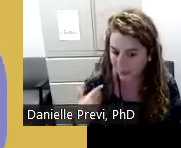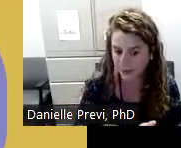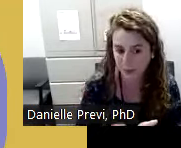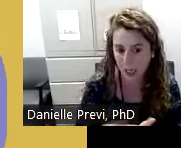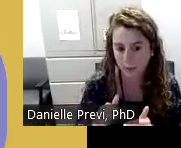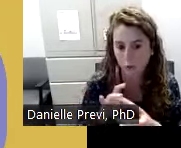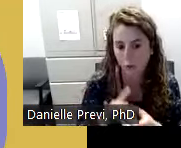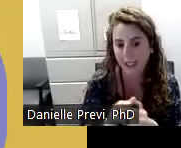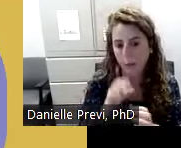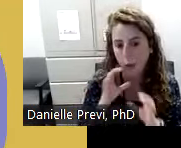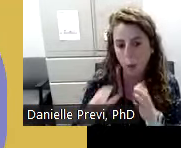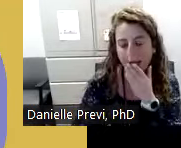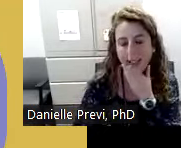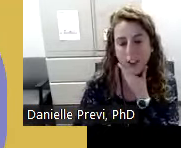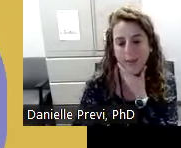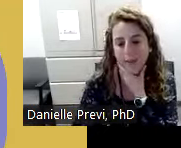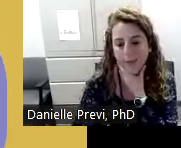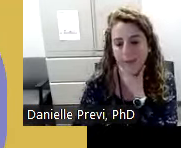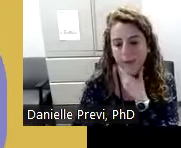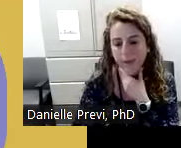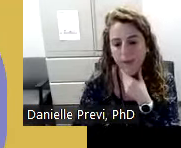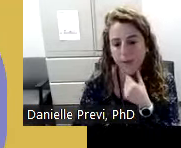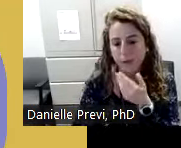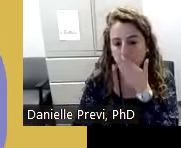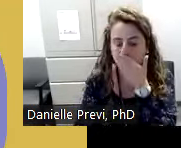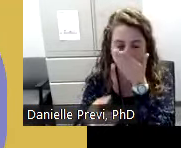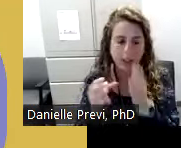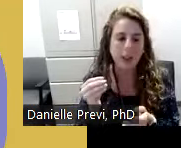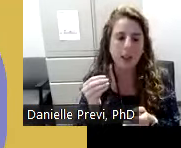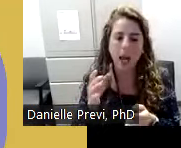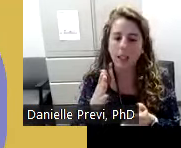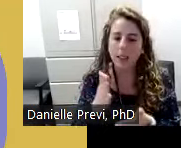that it is in deaf and hard of hearing people when it relates to communication that becomes